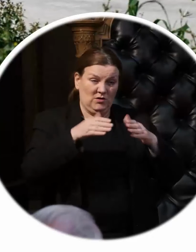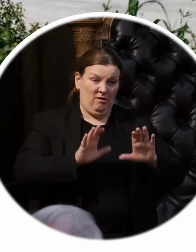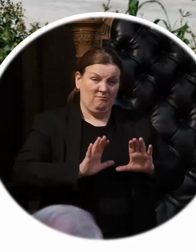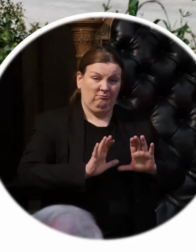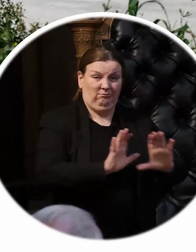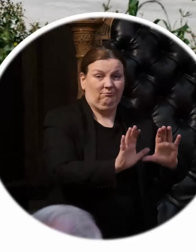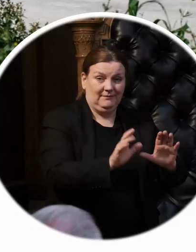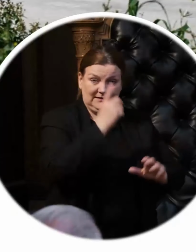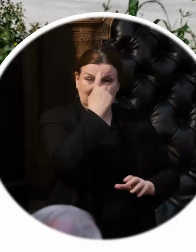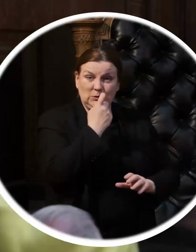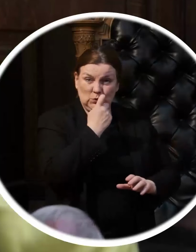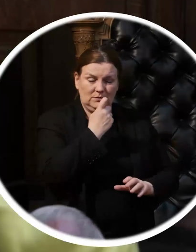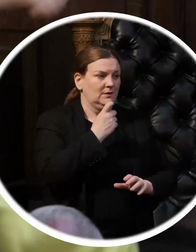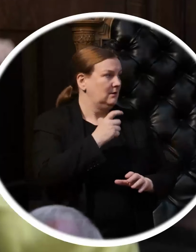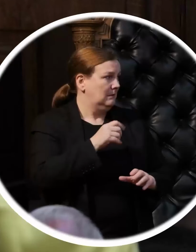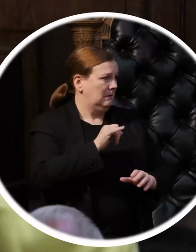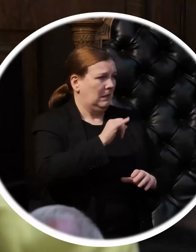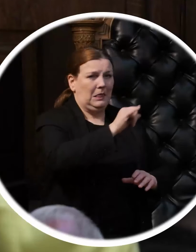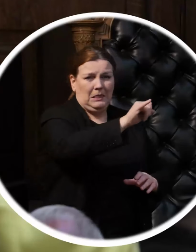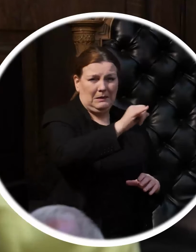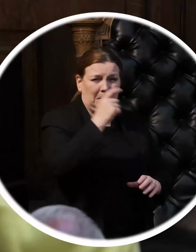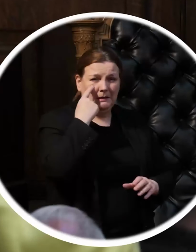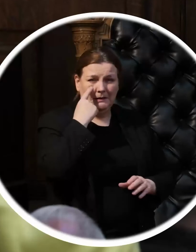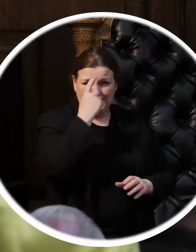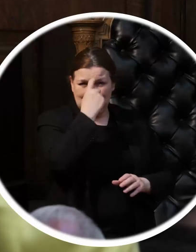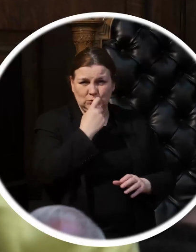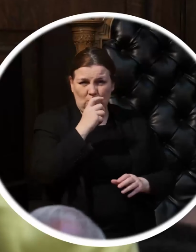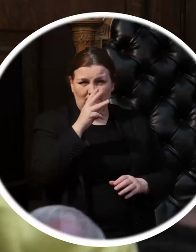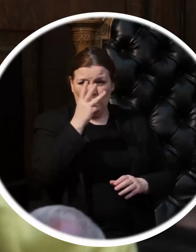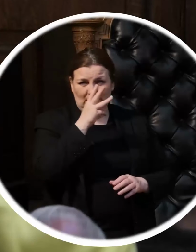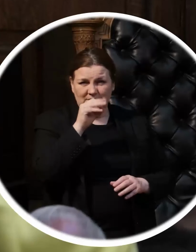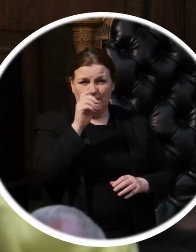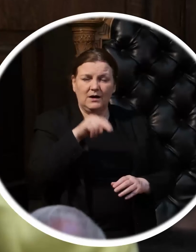the statue of him is shoved all the way over there into the corner. Of course you have the Dargan Wing in the National Gallery.